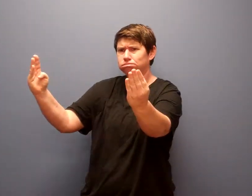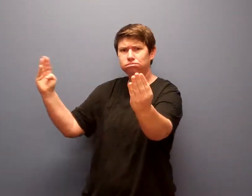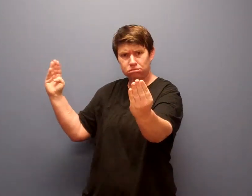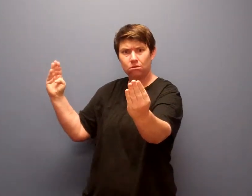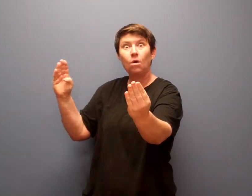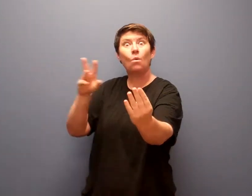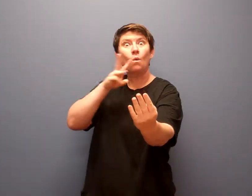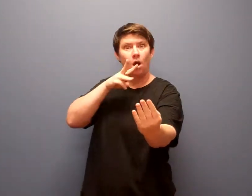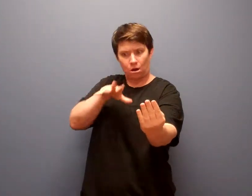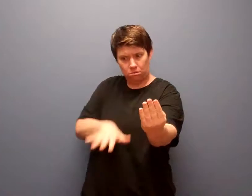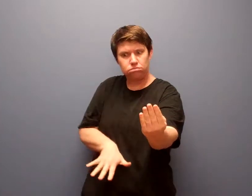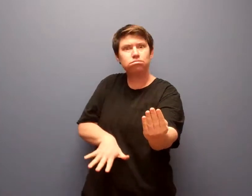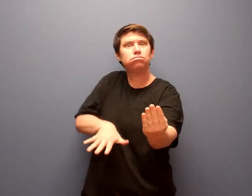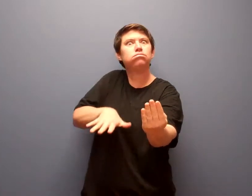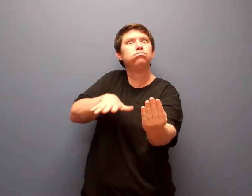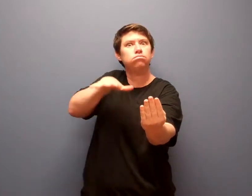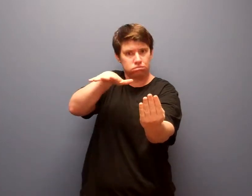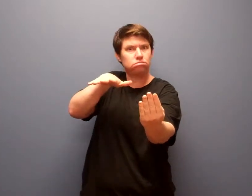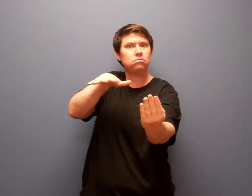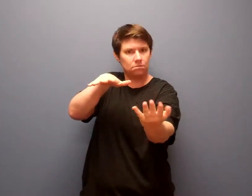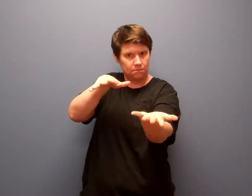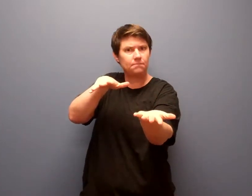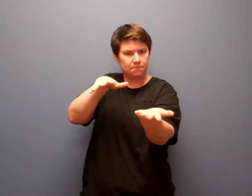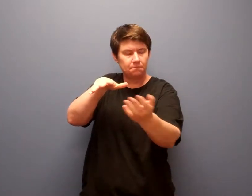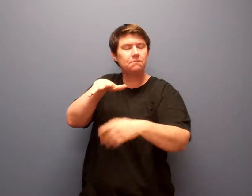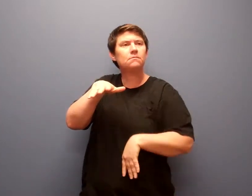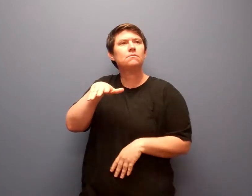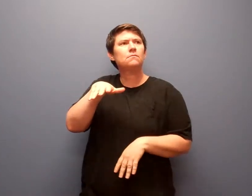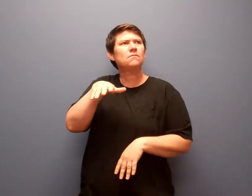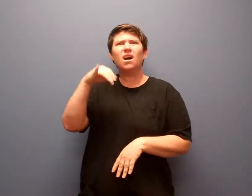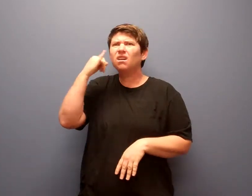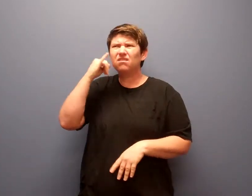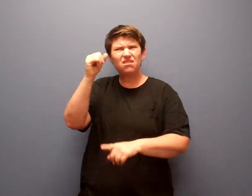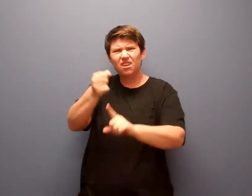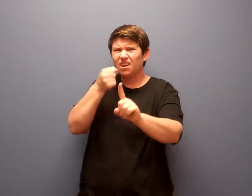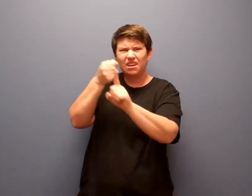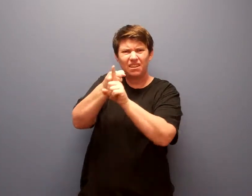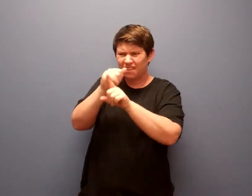A dam is a barrier to hold back water into a reservoir.